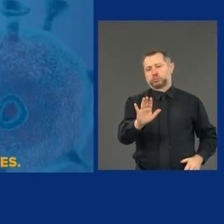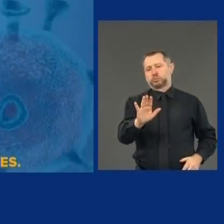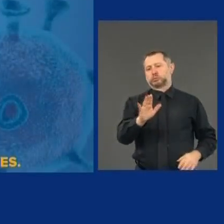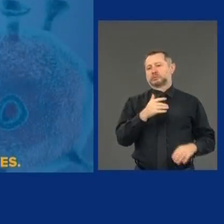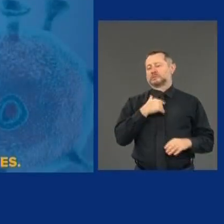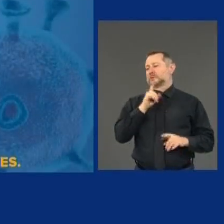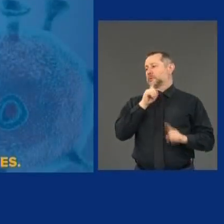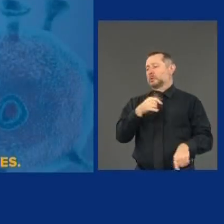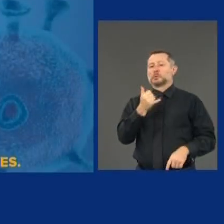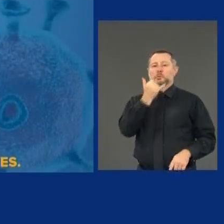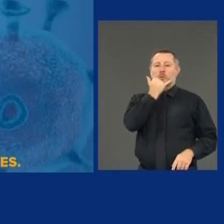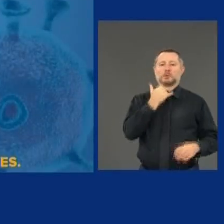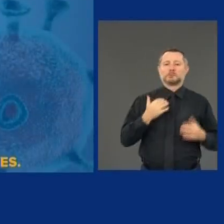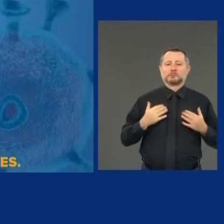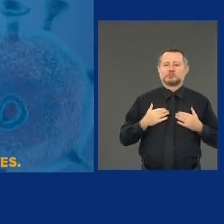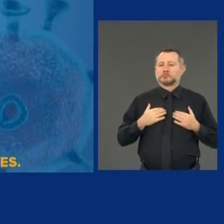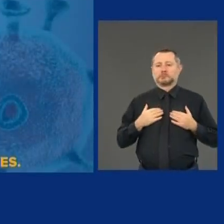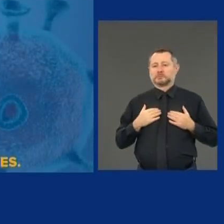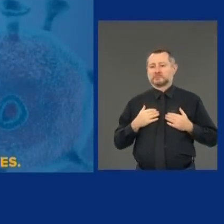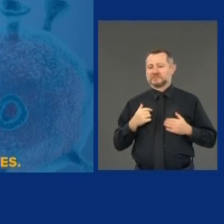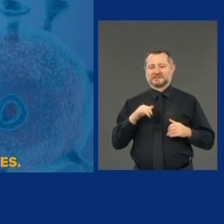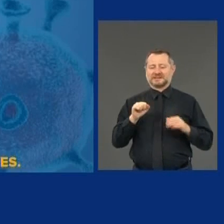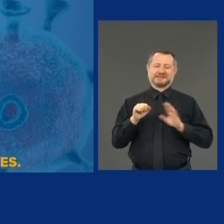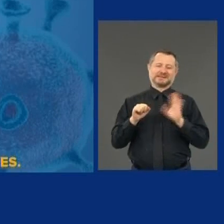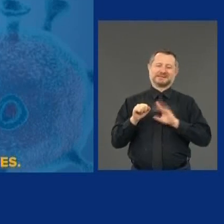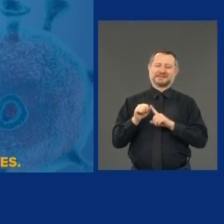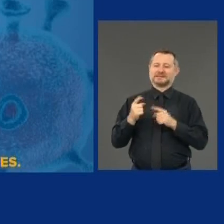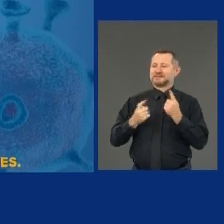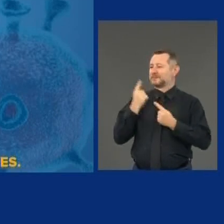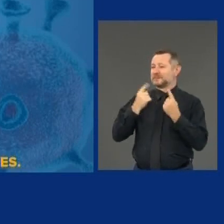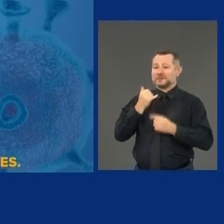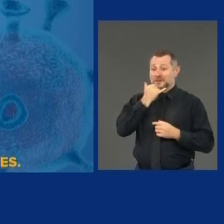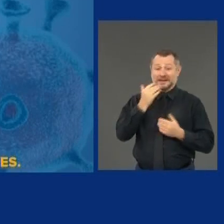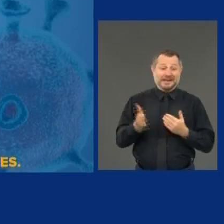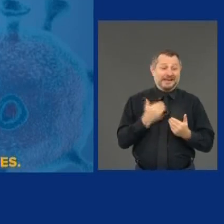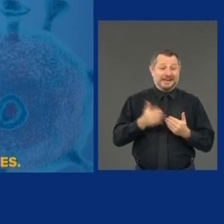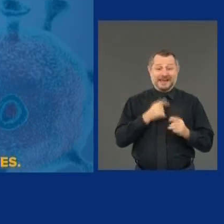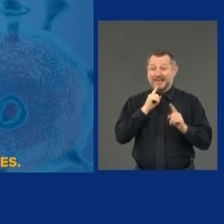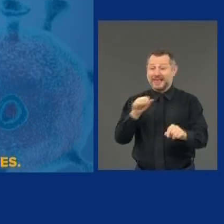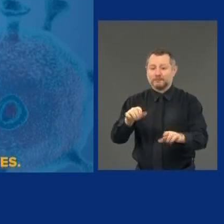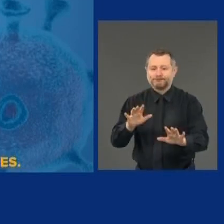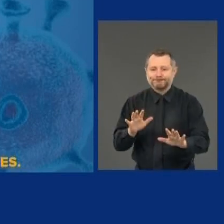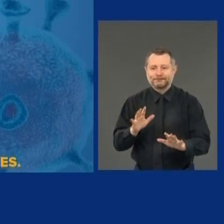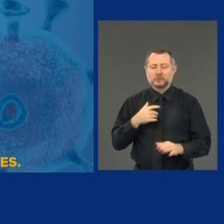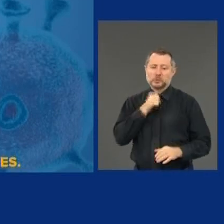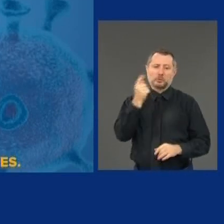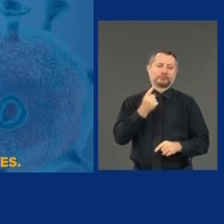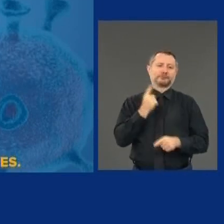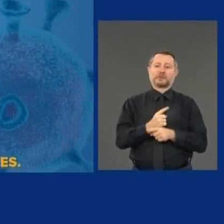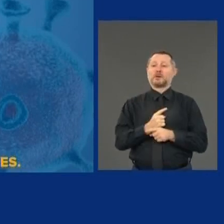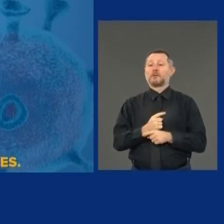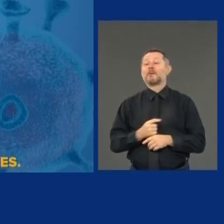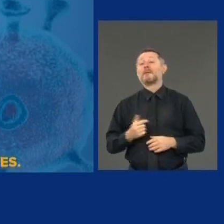SOMETIMES, YES IS NOT THE RIGHT ANSWER. IT'S THE EASY ANSWER.